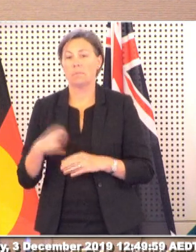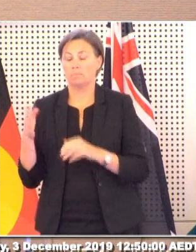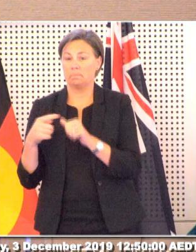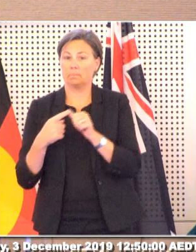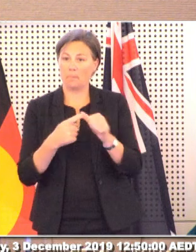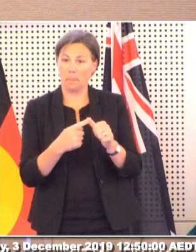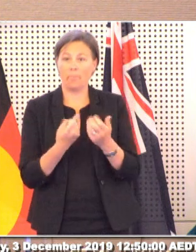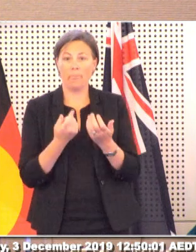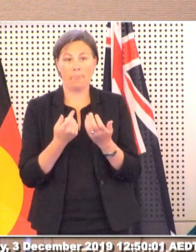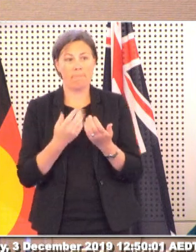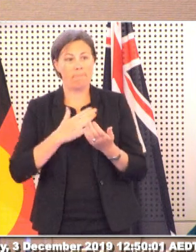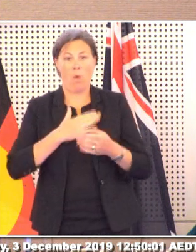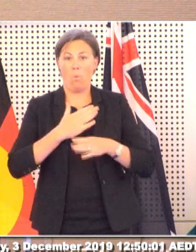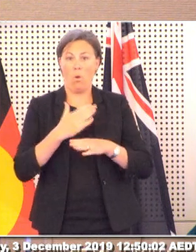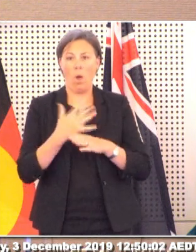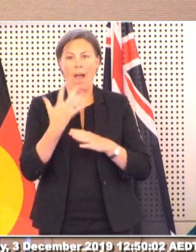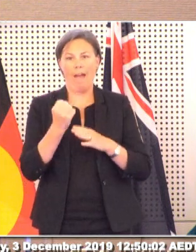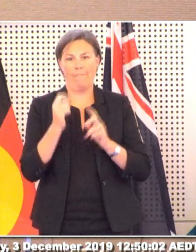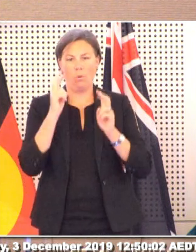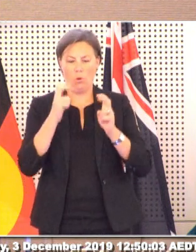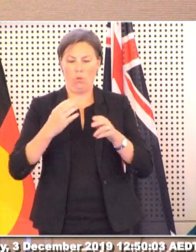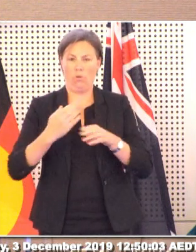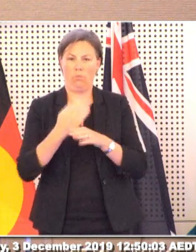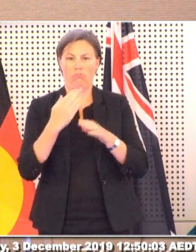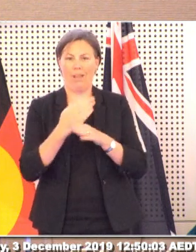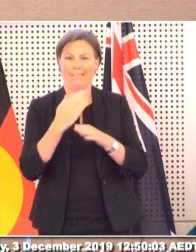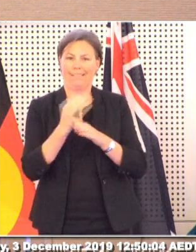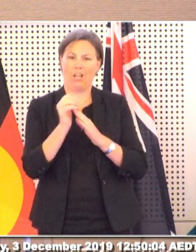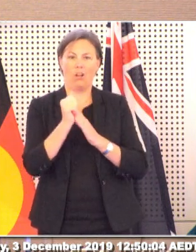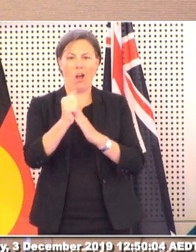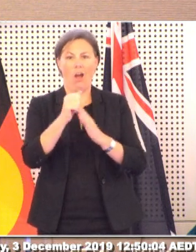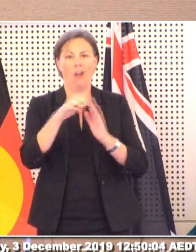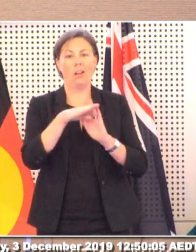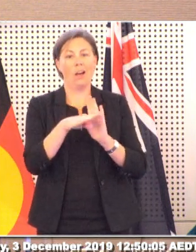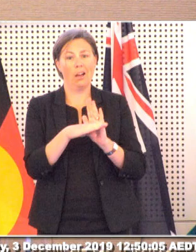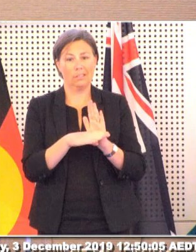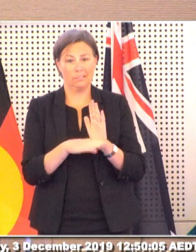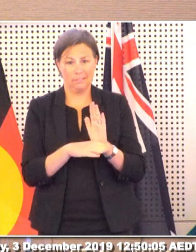I think there’s around 20-odd practice guidelines to give people – to give